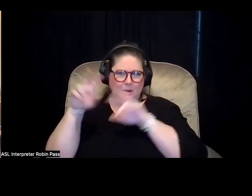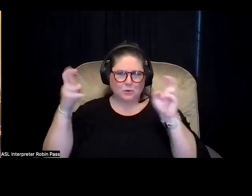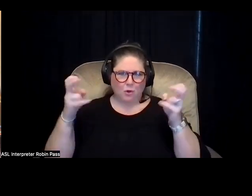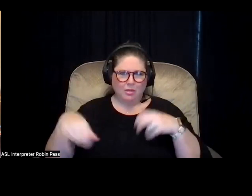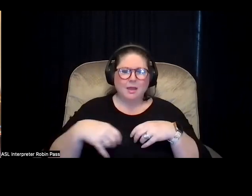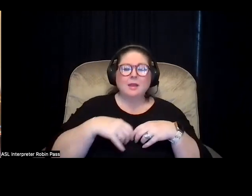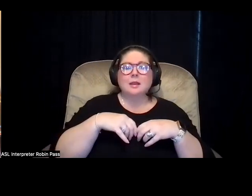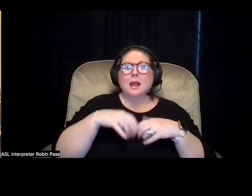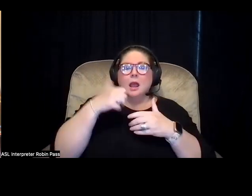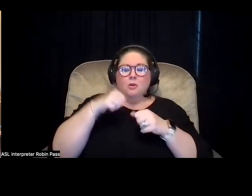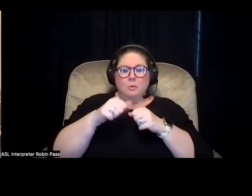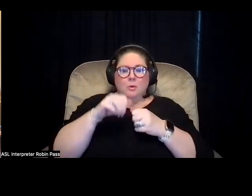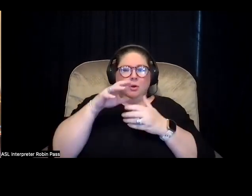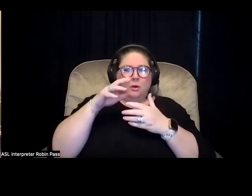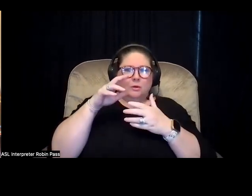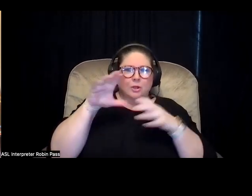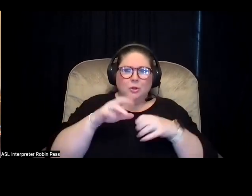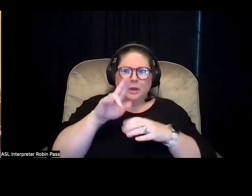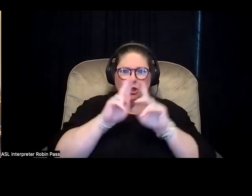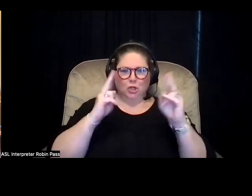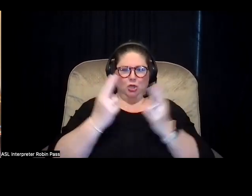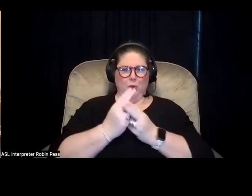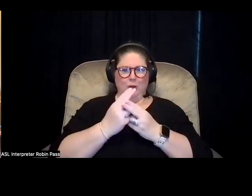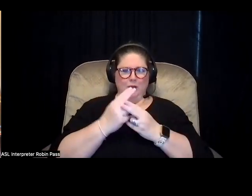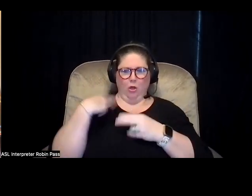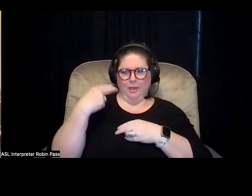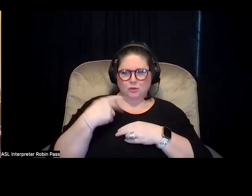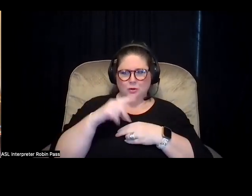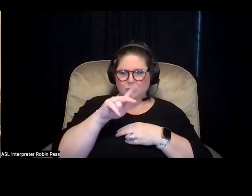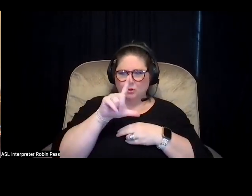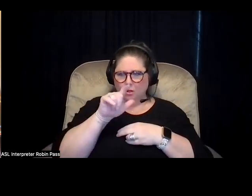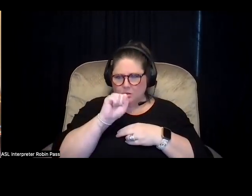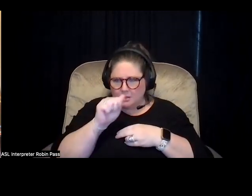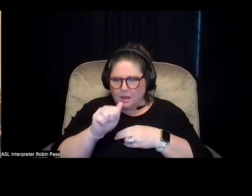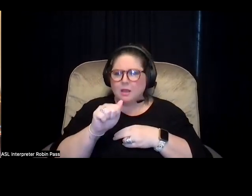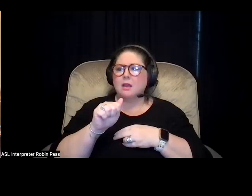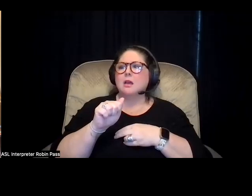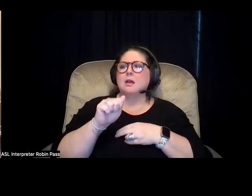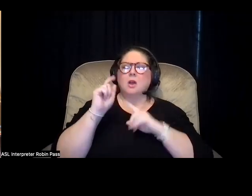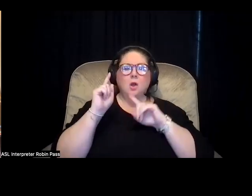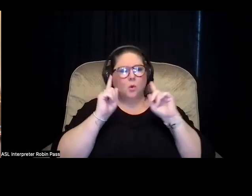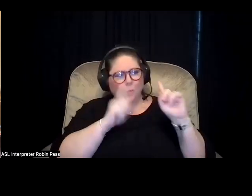doing a unit on the history of tulsa and we went downtown you know i just remember it probably